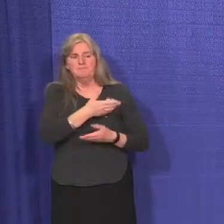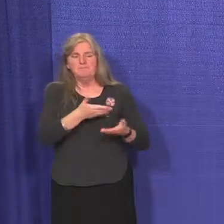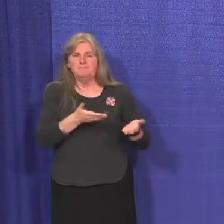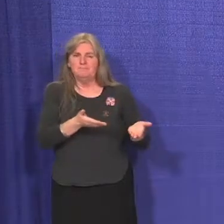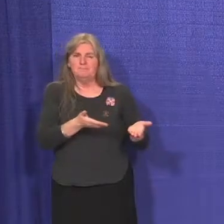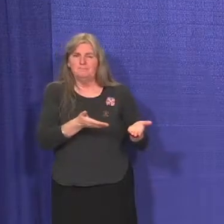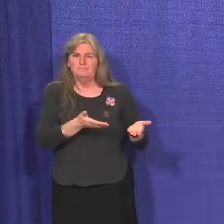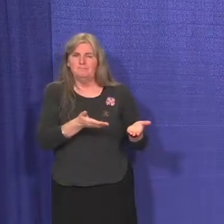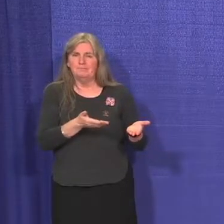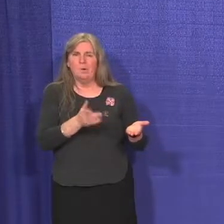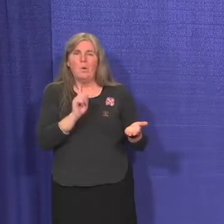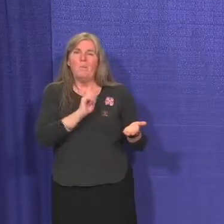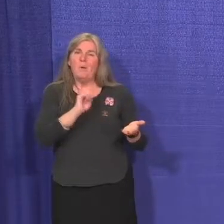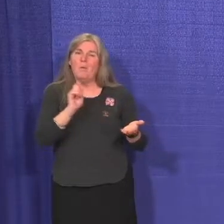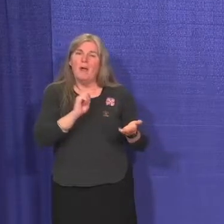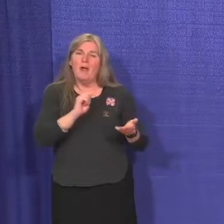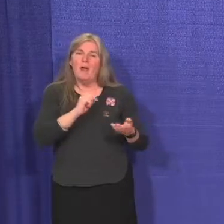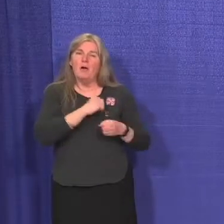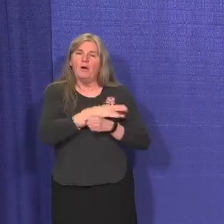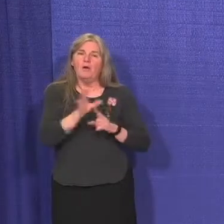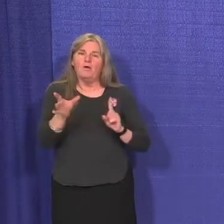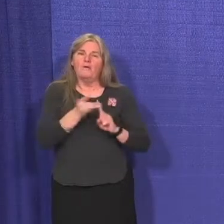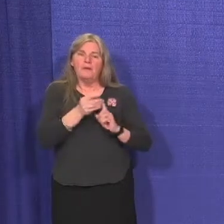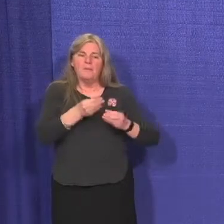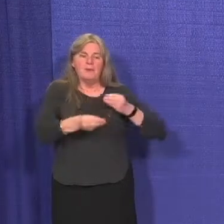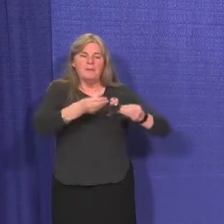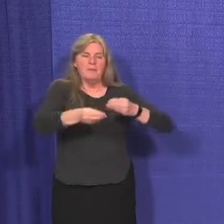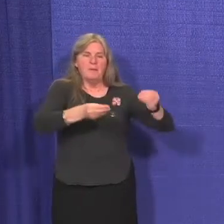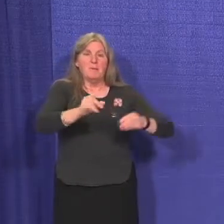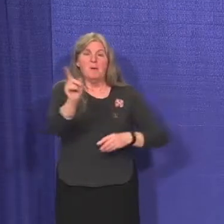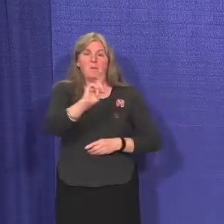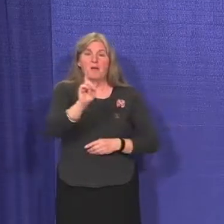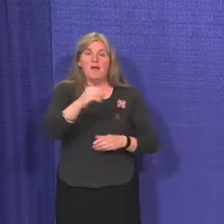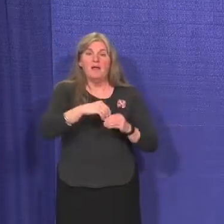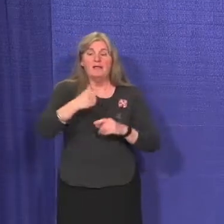If we think of a lower -- that